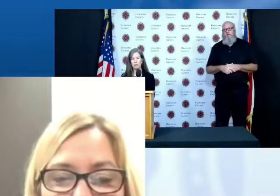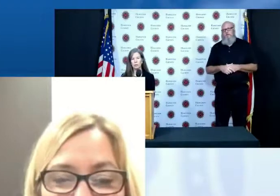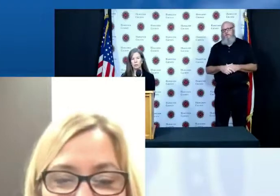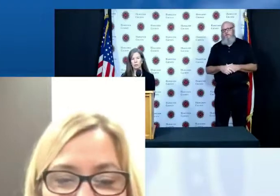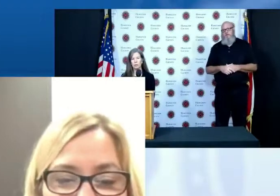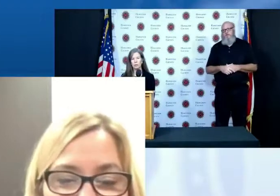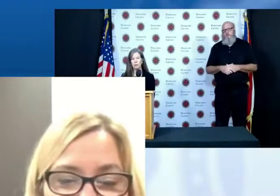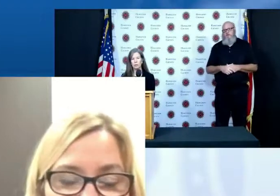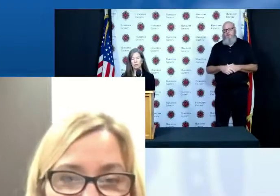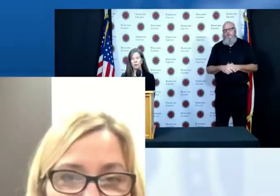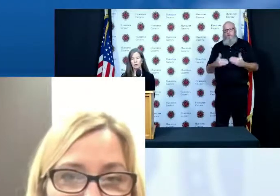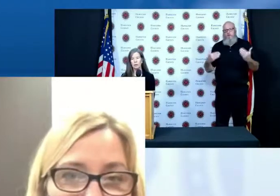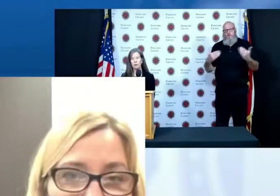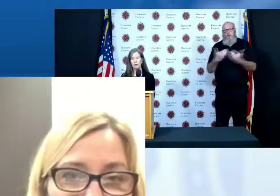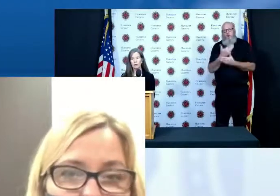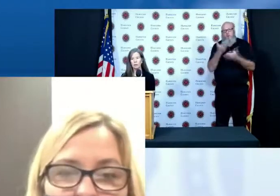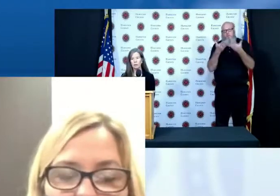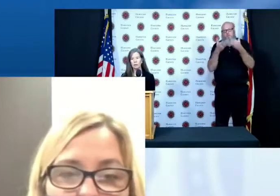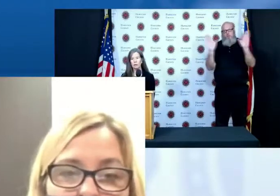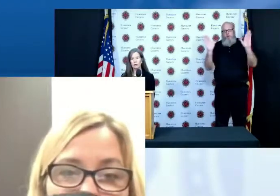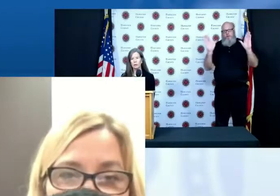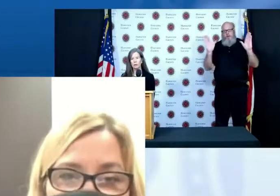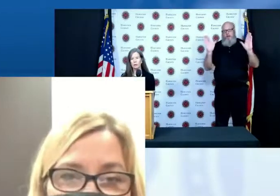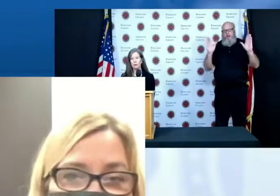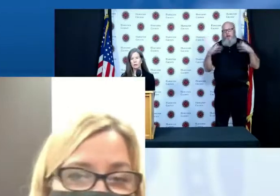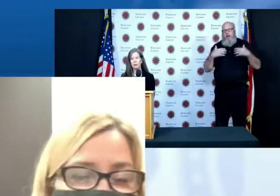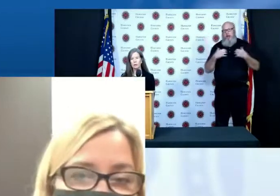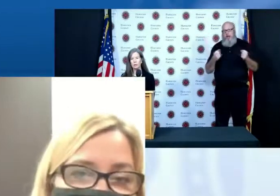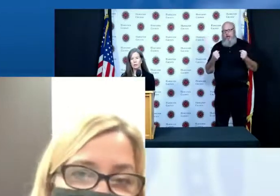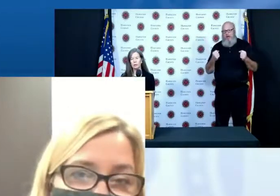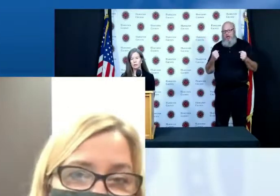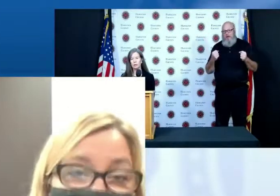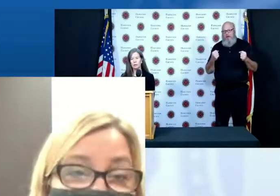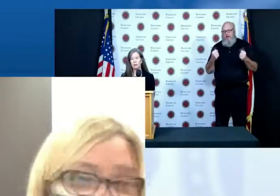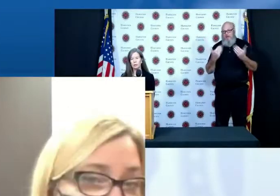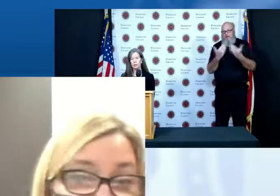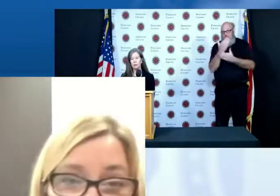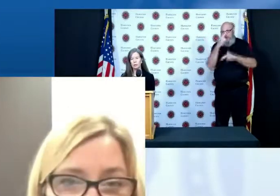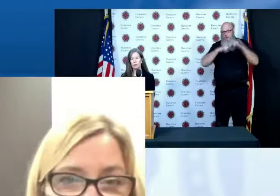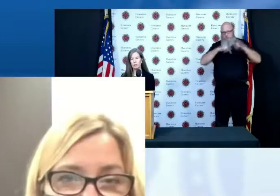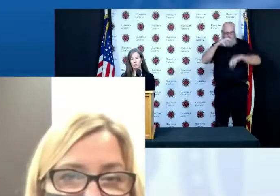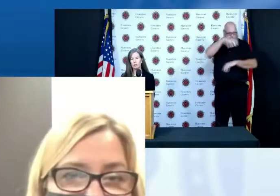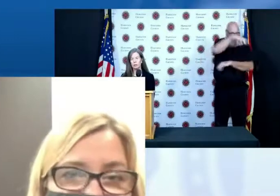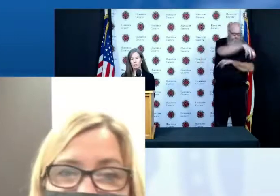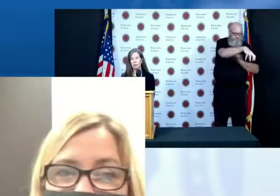on our site so again we're really excited we've also been able to share other resources